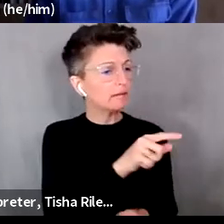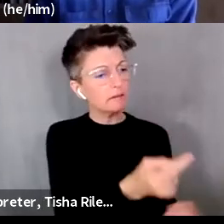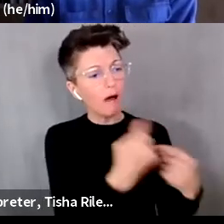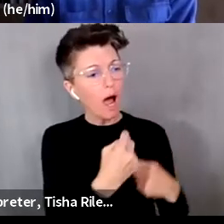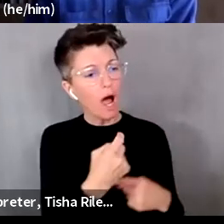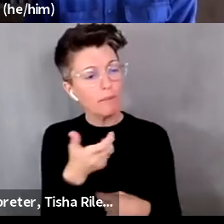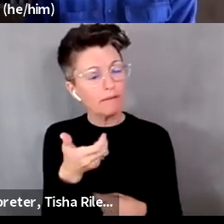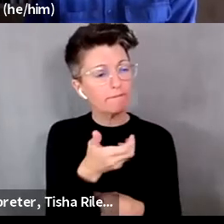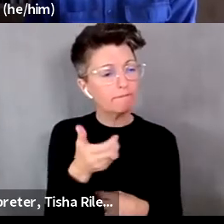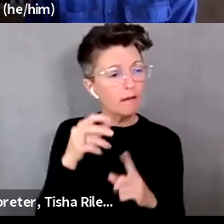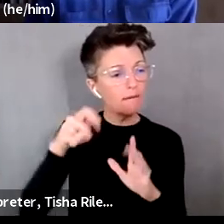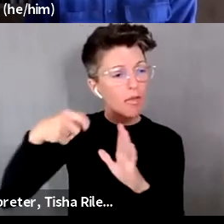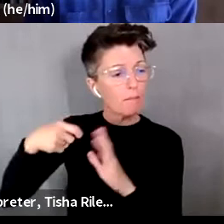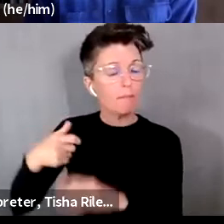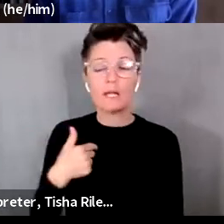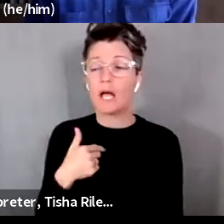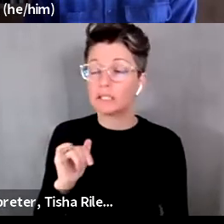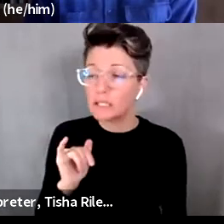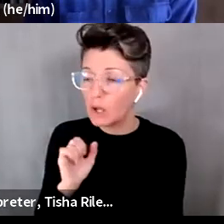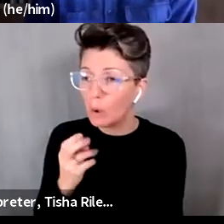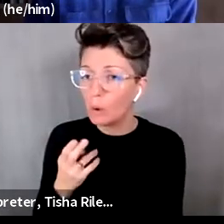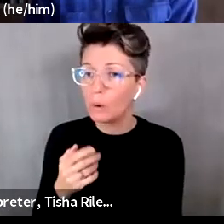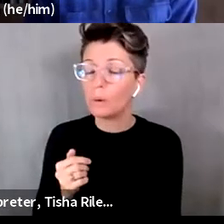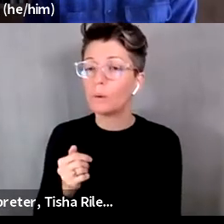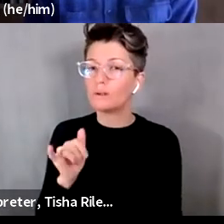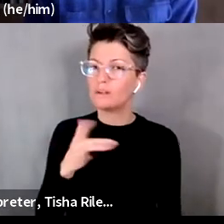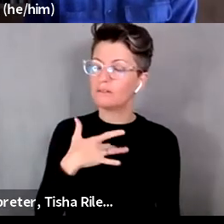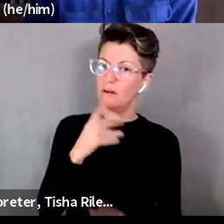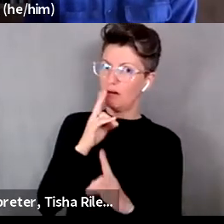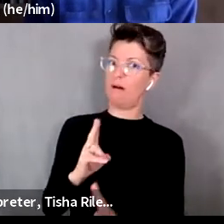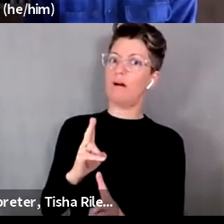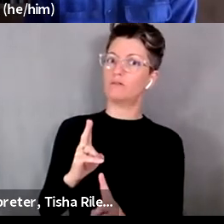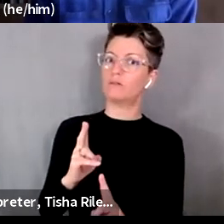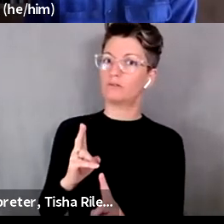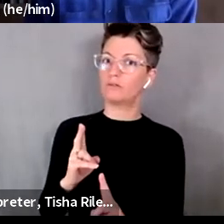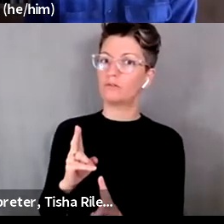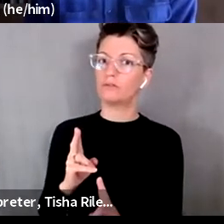it was an honor really to be included. And it also felt like